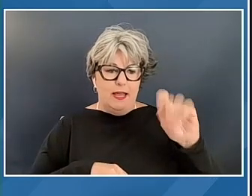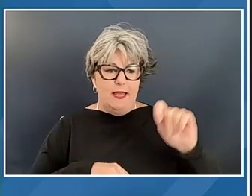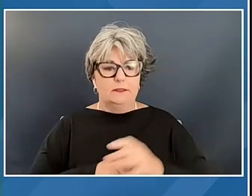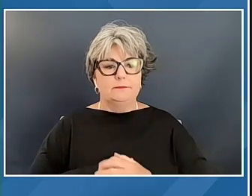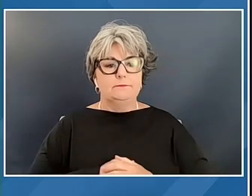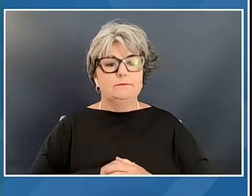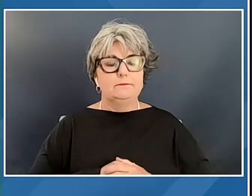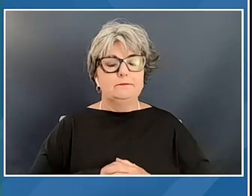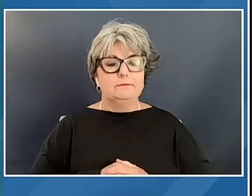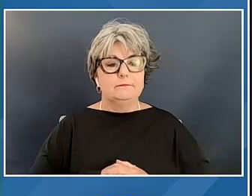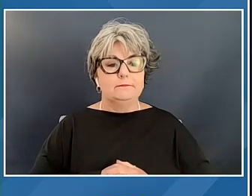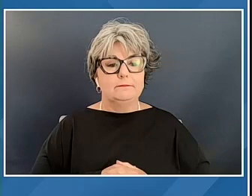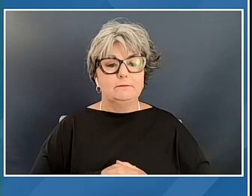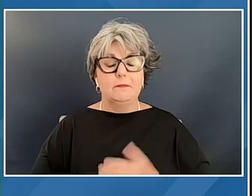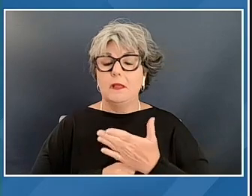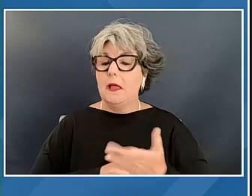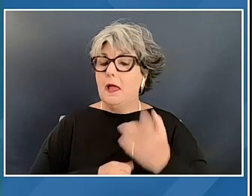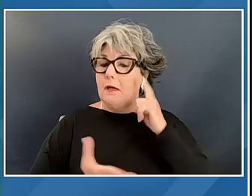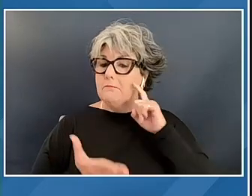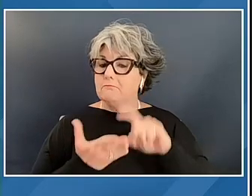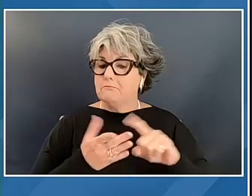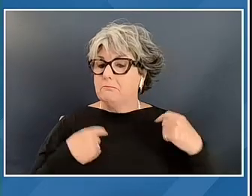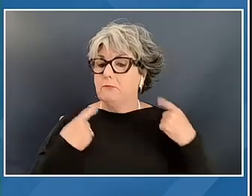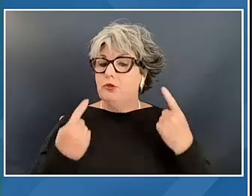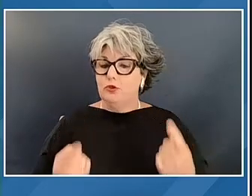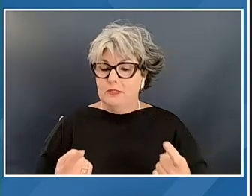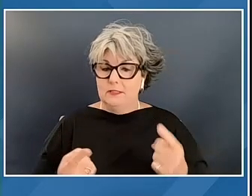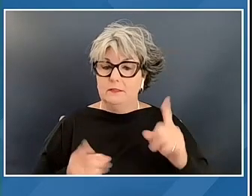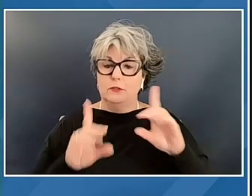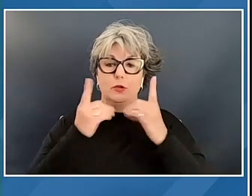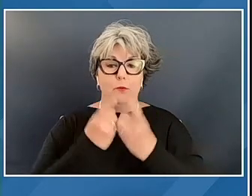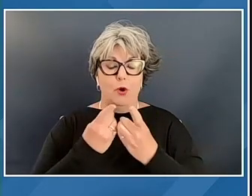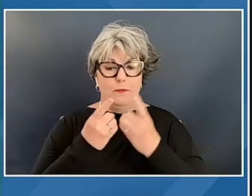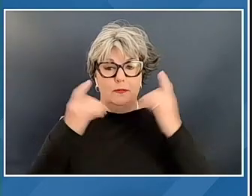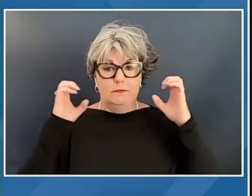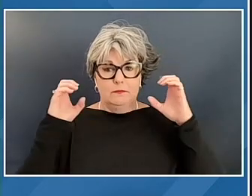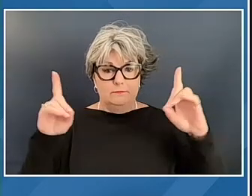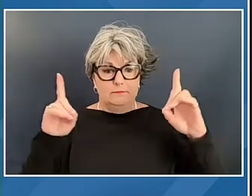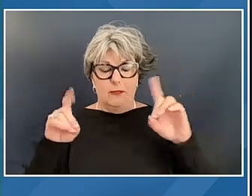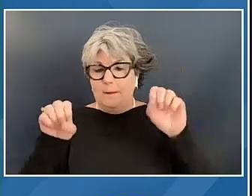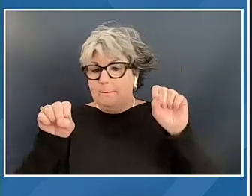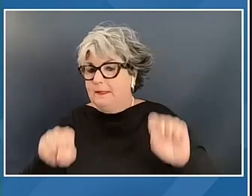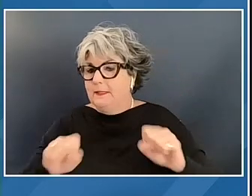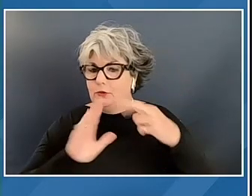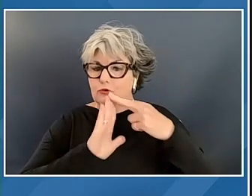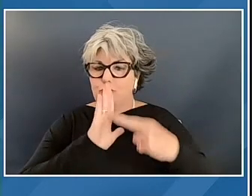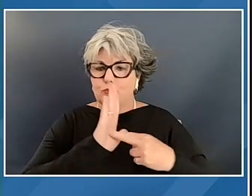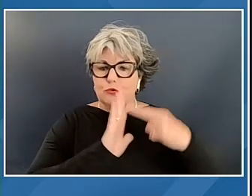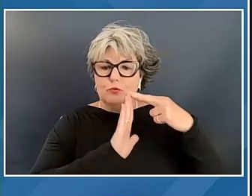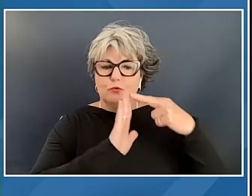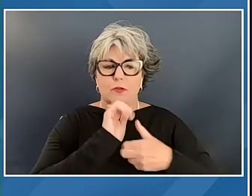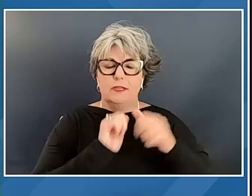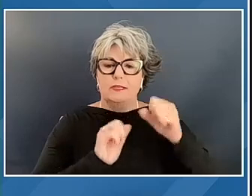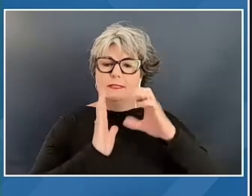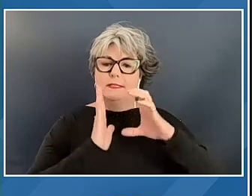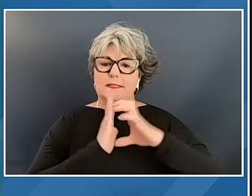As you've seen, excuse me, the Department is now seeking input on potential regulations pursuant to section 432a of